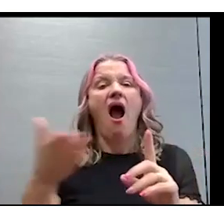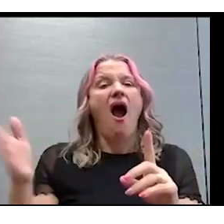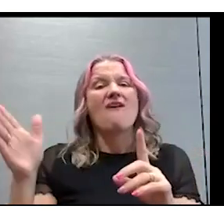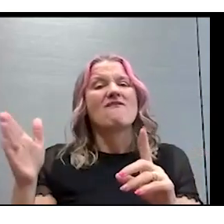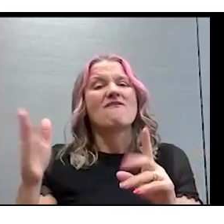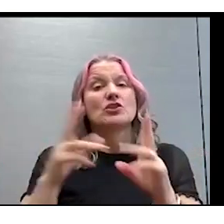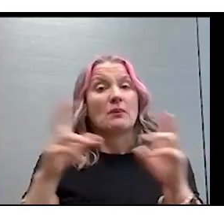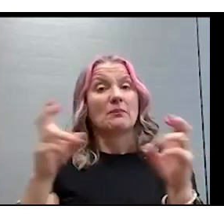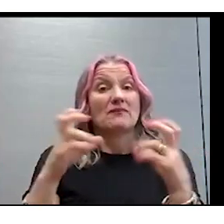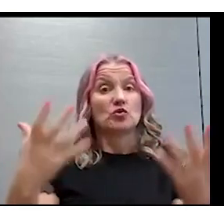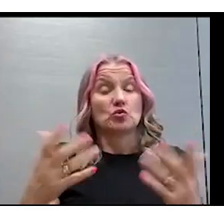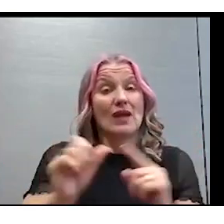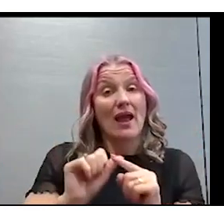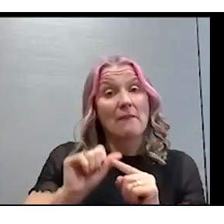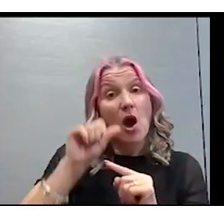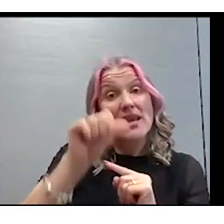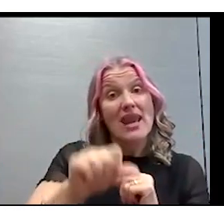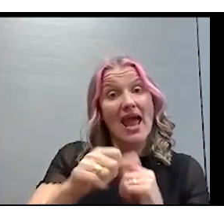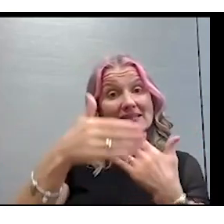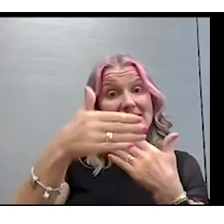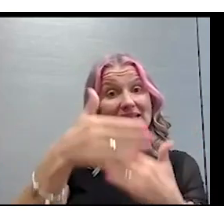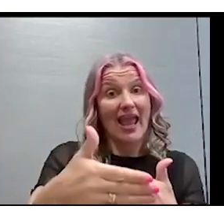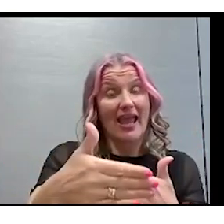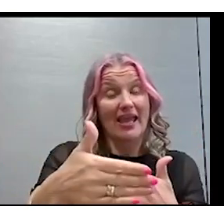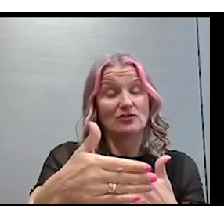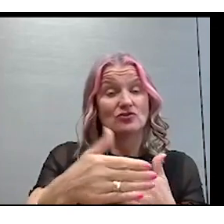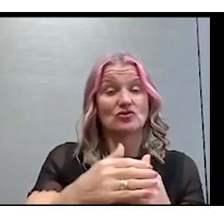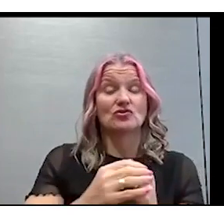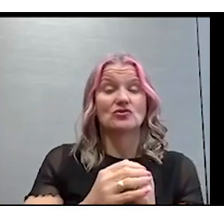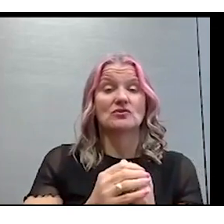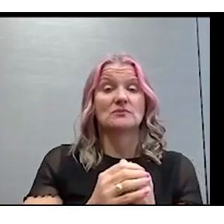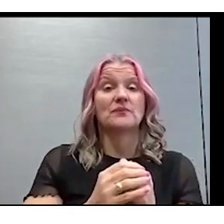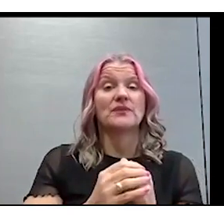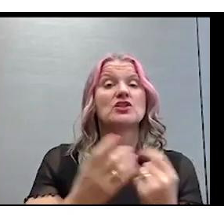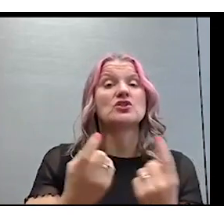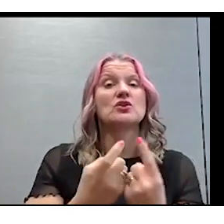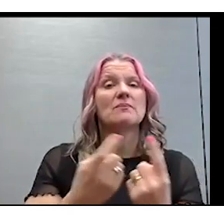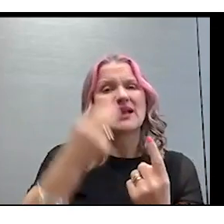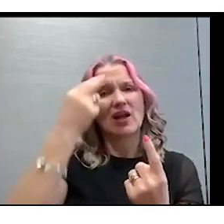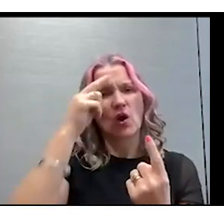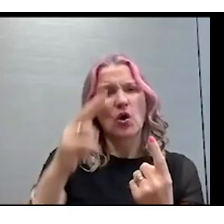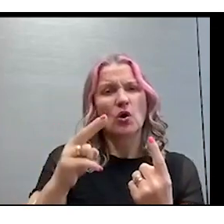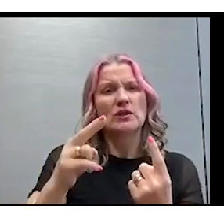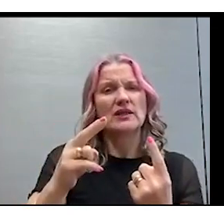the next stage of generative AI is something that people have been calling a genetic,